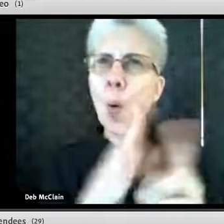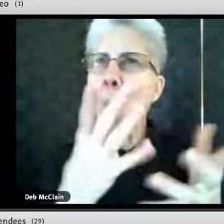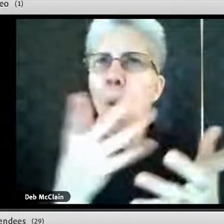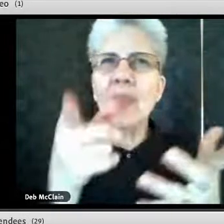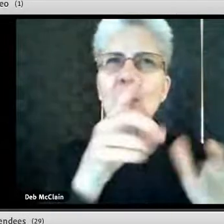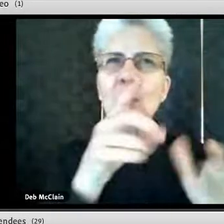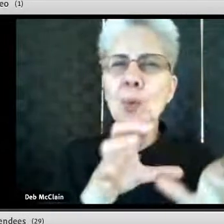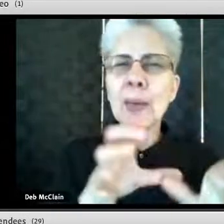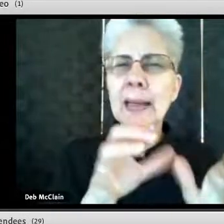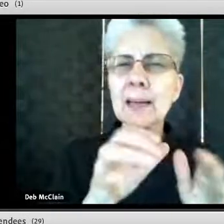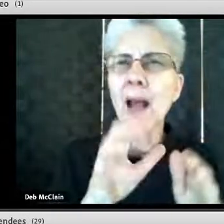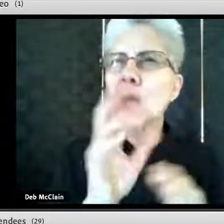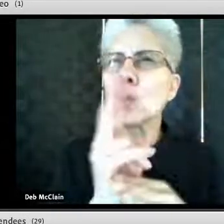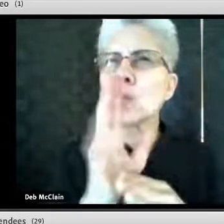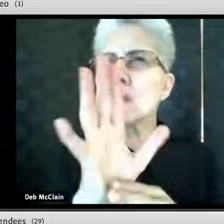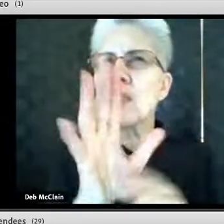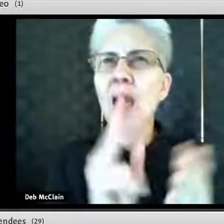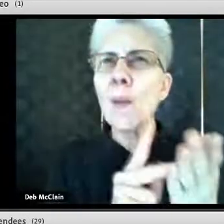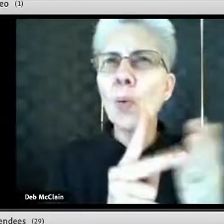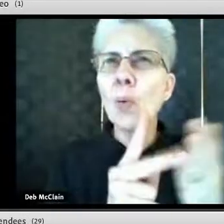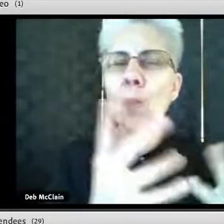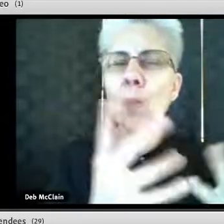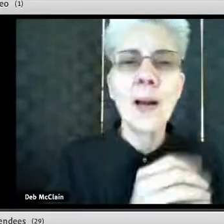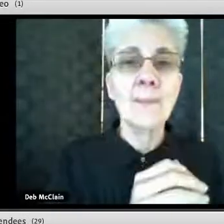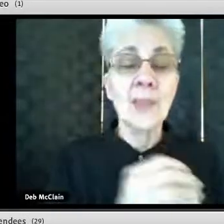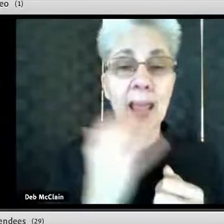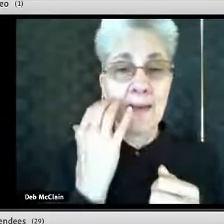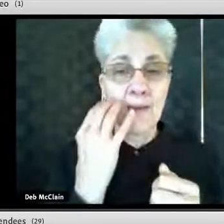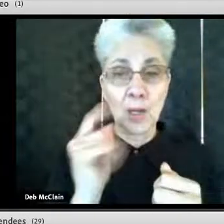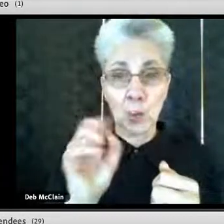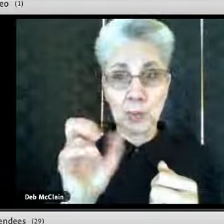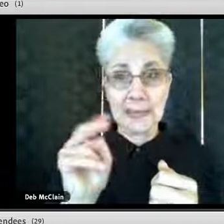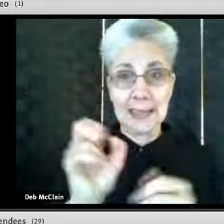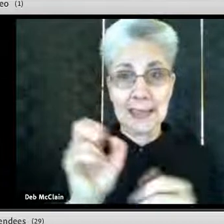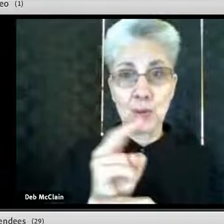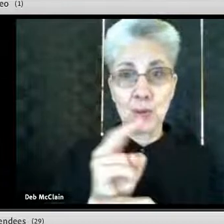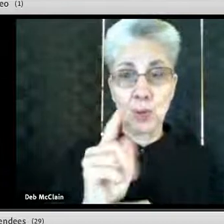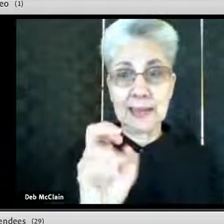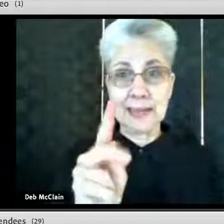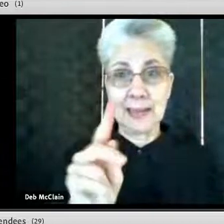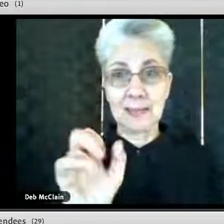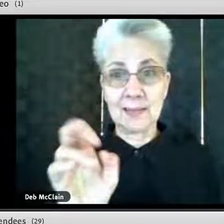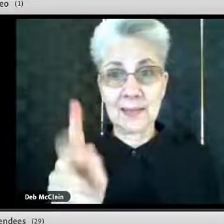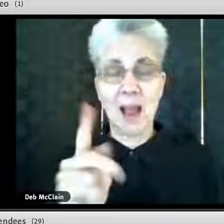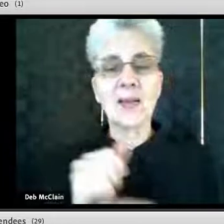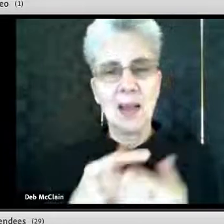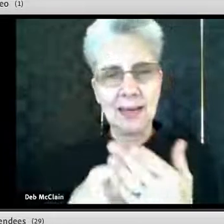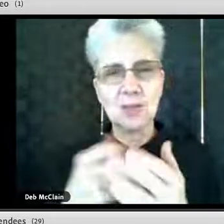for this kind of stuff. So if I know my teens are on TikTok, there's where I need to be if I want to talk to my teens.